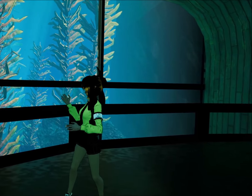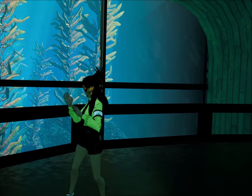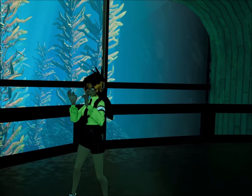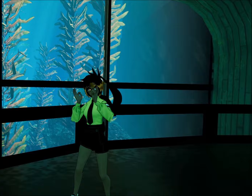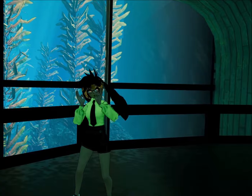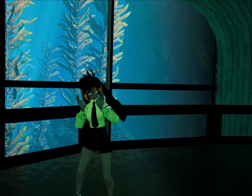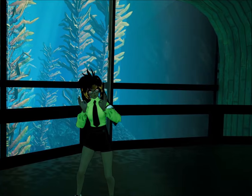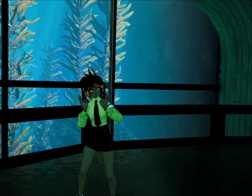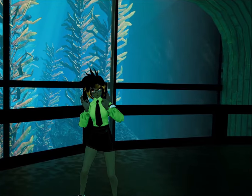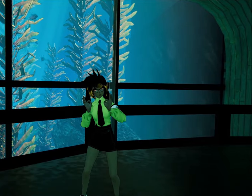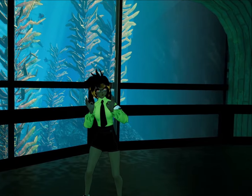It's perfect!